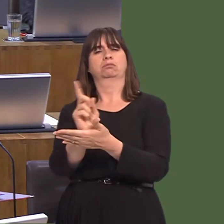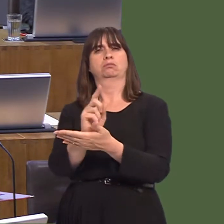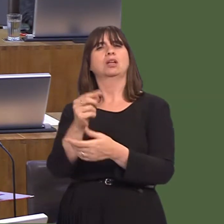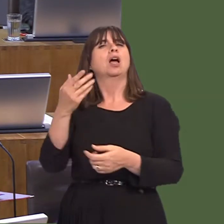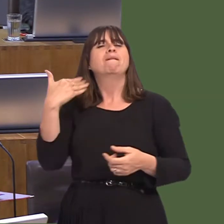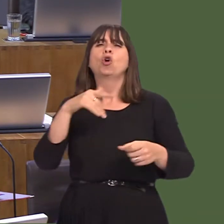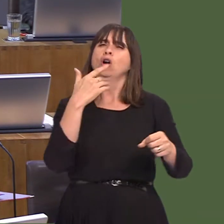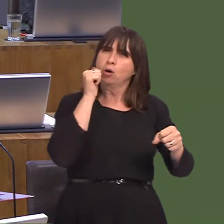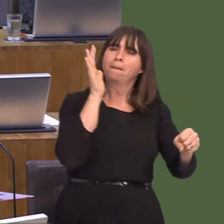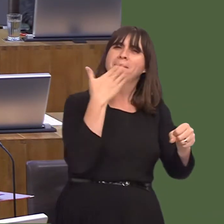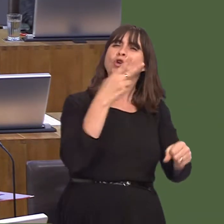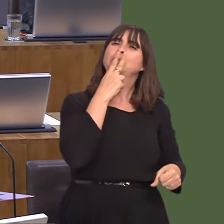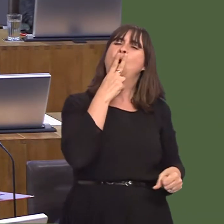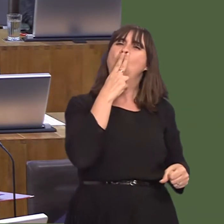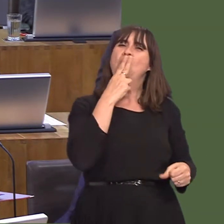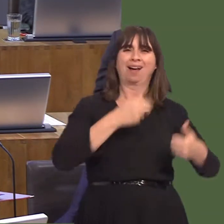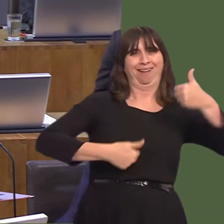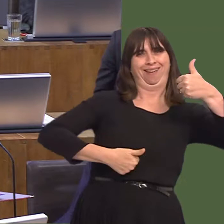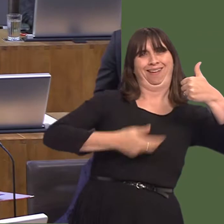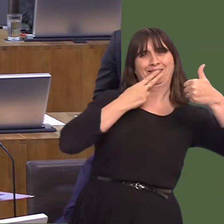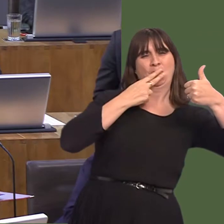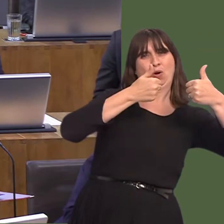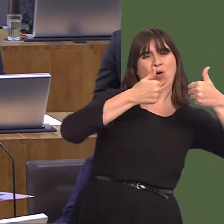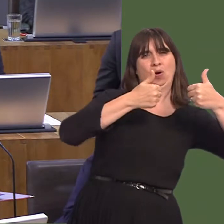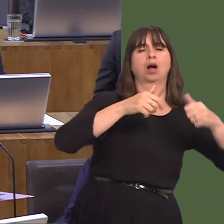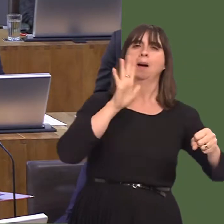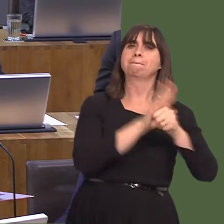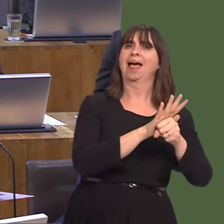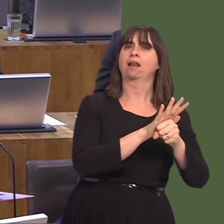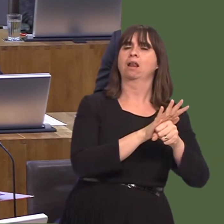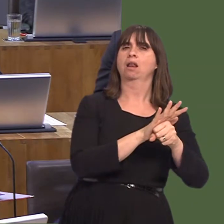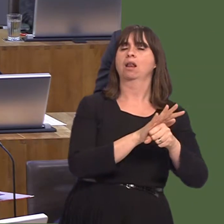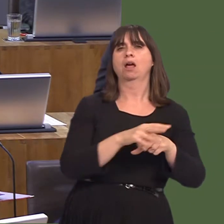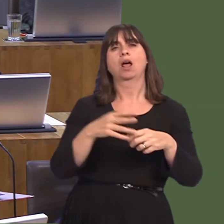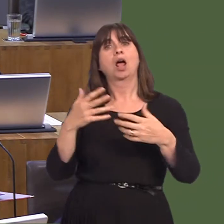For a long time, it hasn't been possible to advertise alcohol on tv. And yet, gambling advertising has increased.